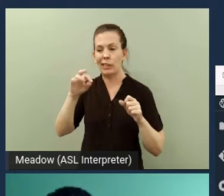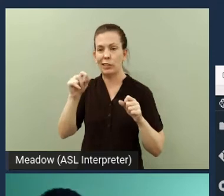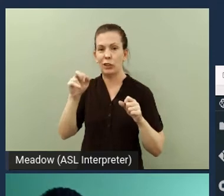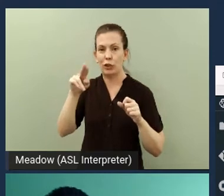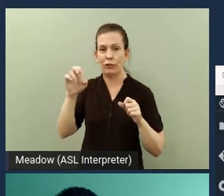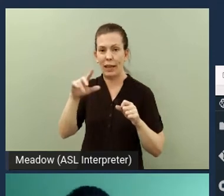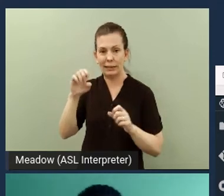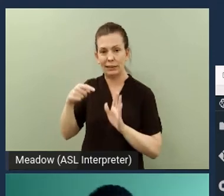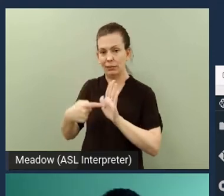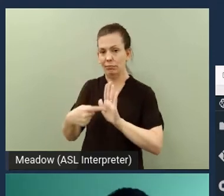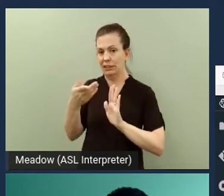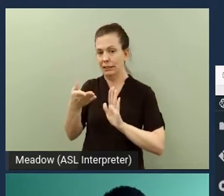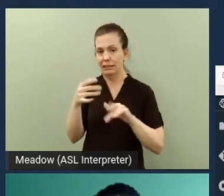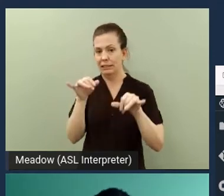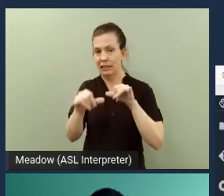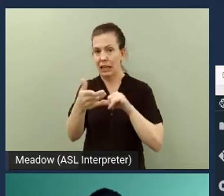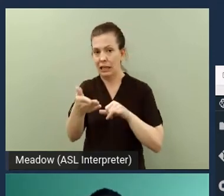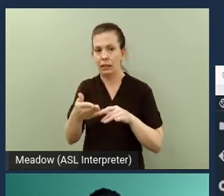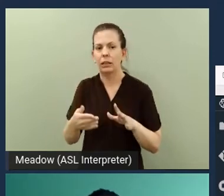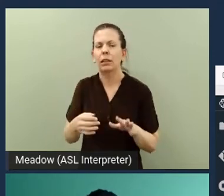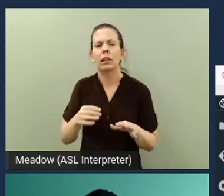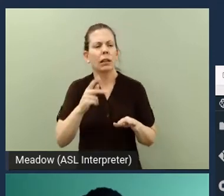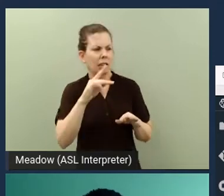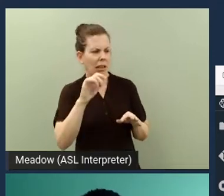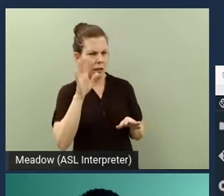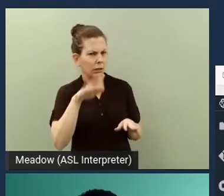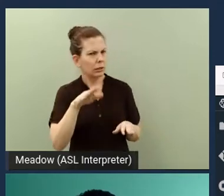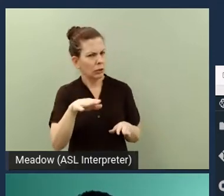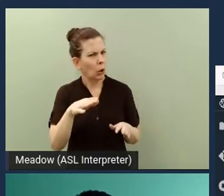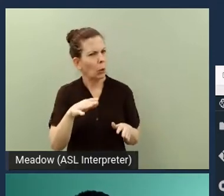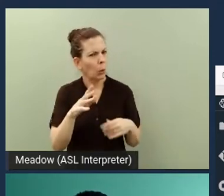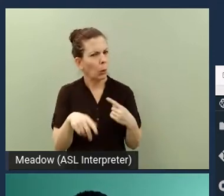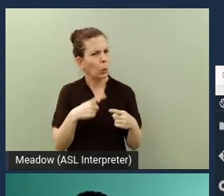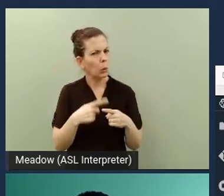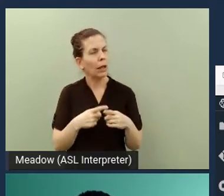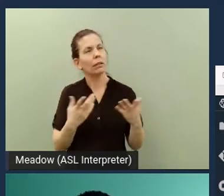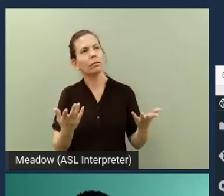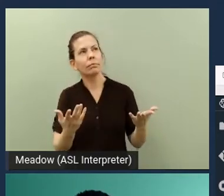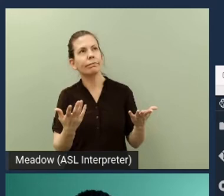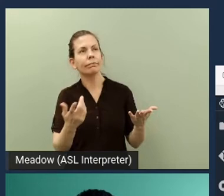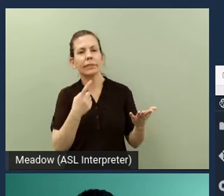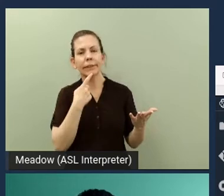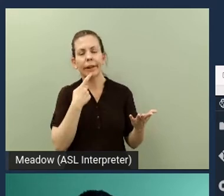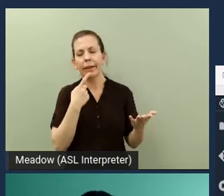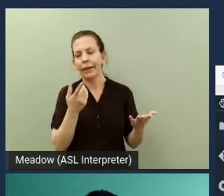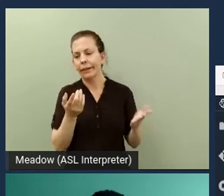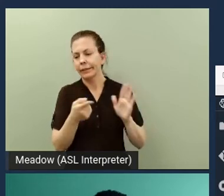So, so, Sumedha, like when, when it comes to, like, let's say that I did actually